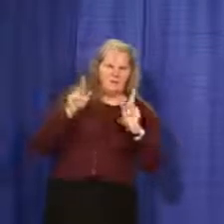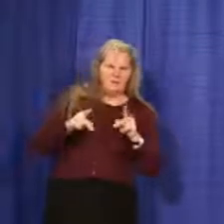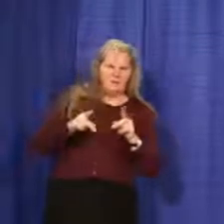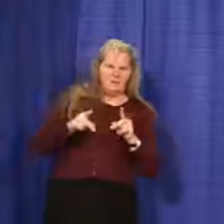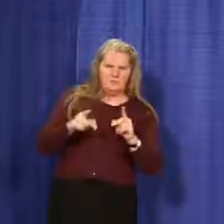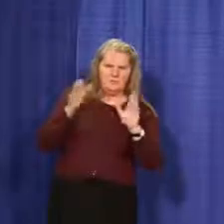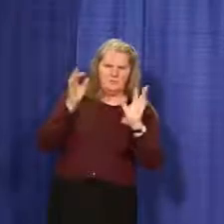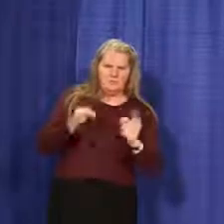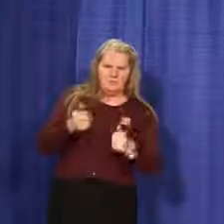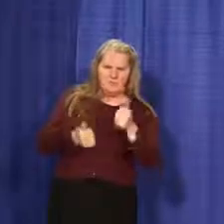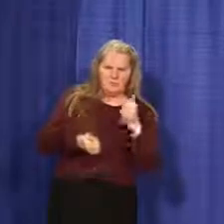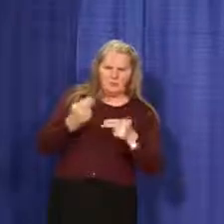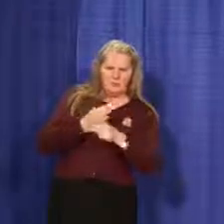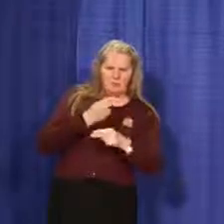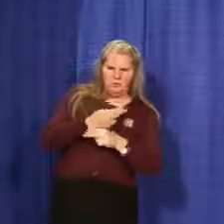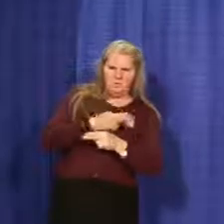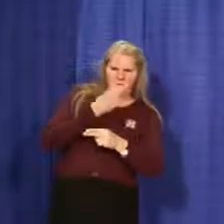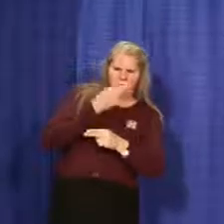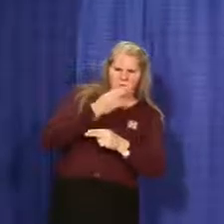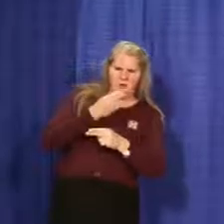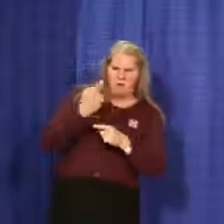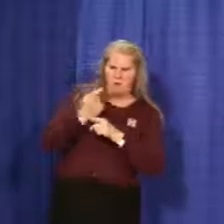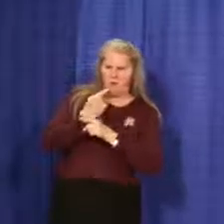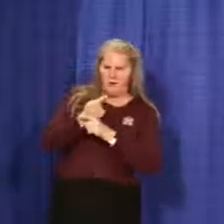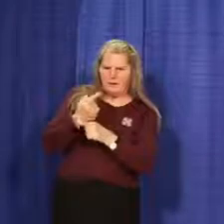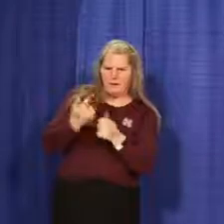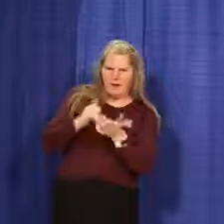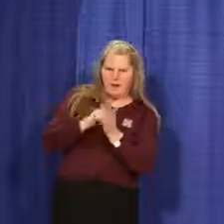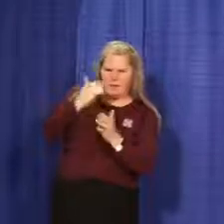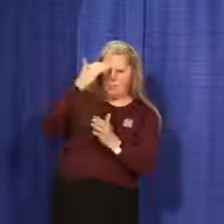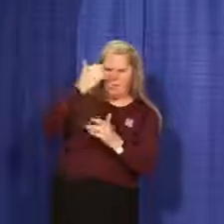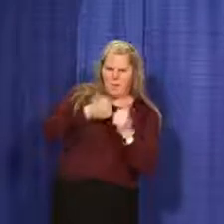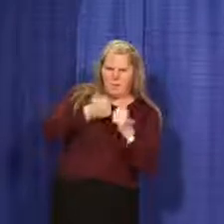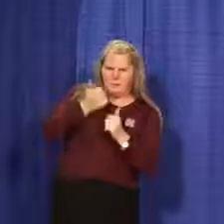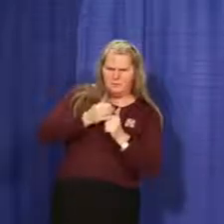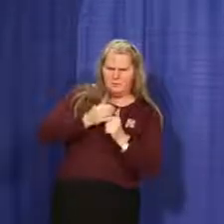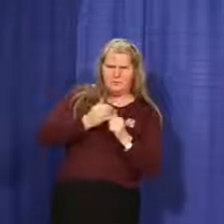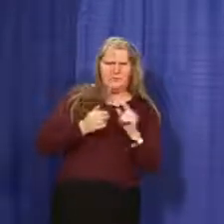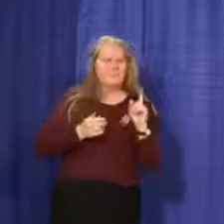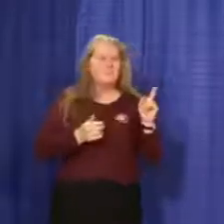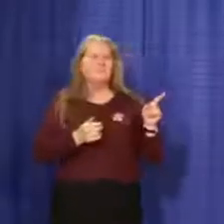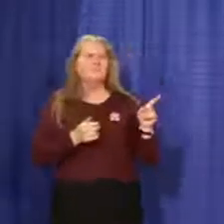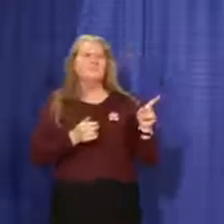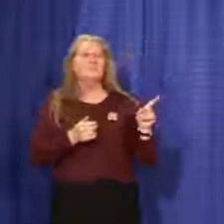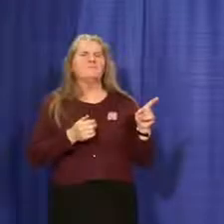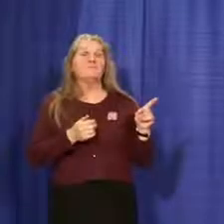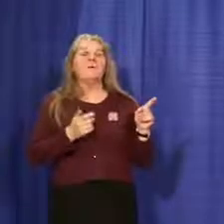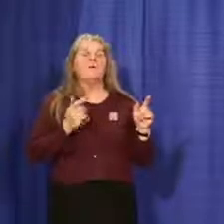which one to provide? So the product that will be